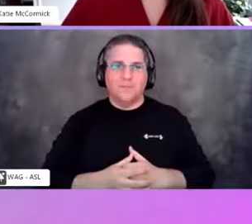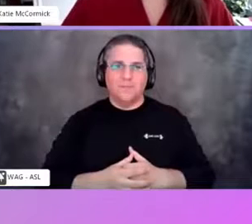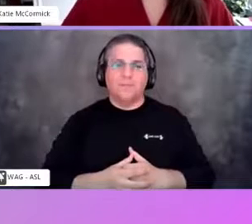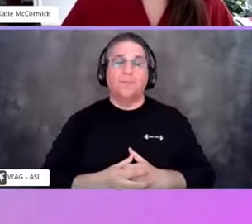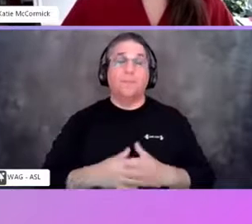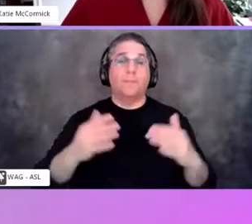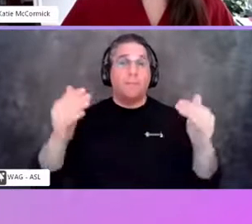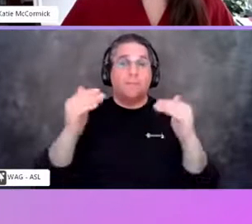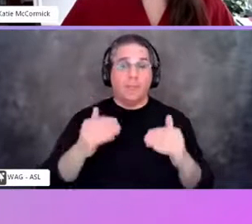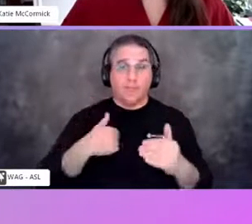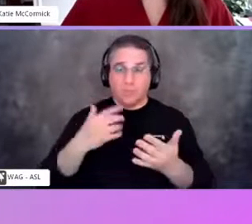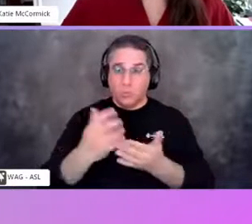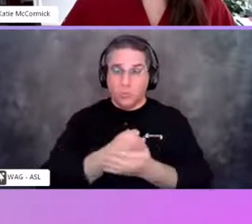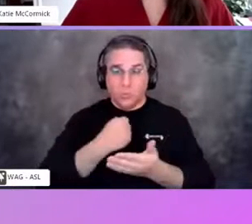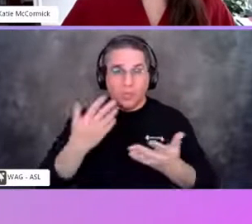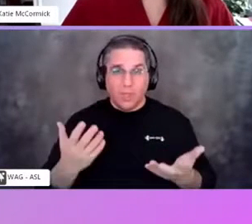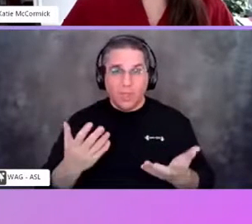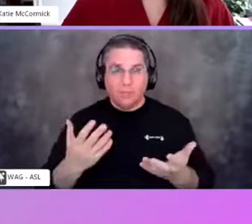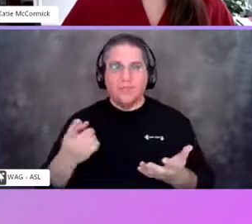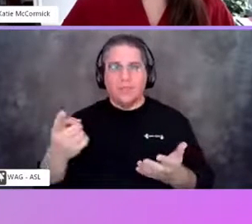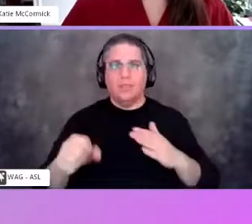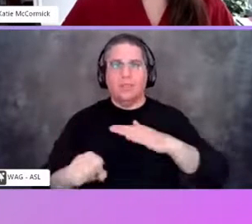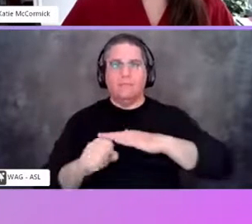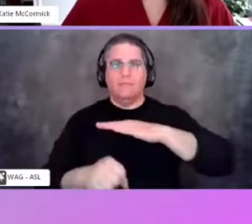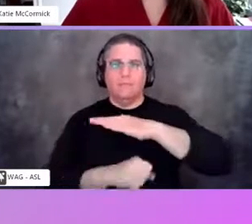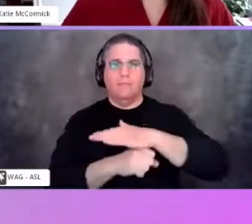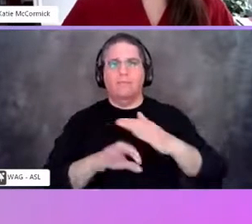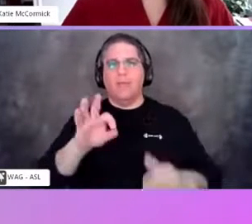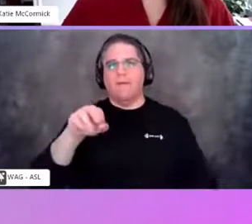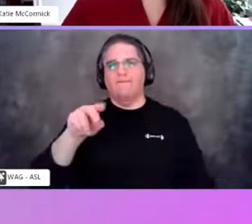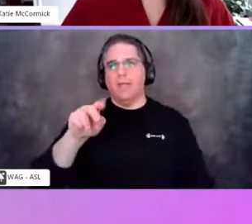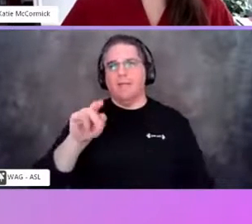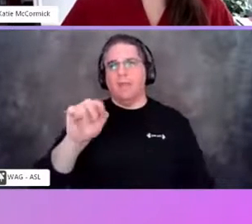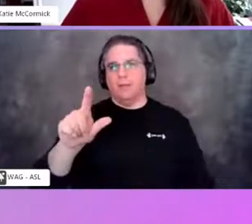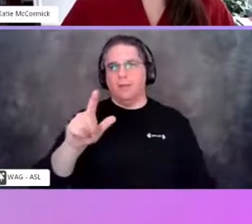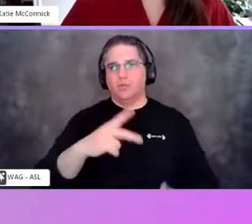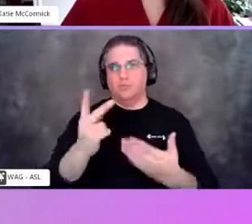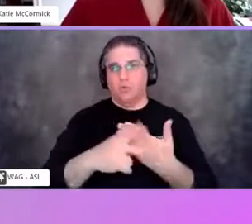measure how there's against the set of agenda objectives for requirements. Then